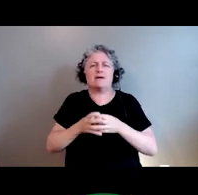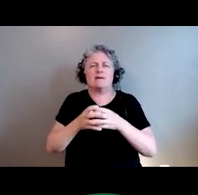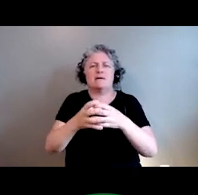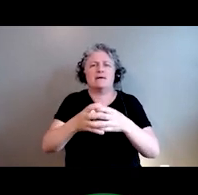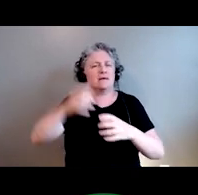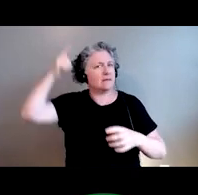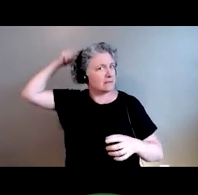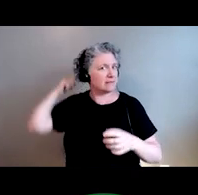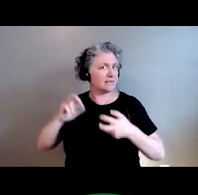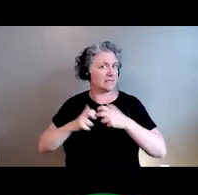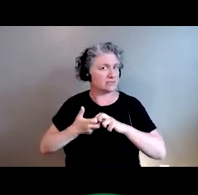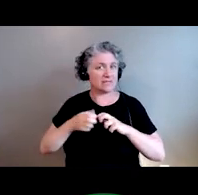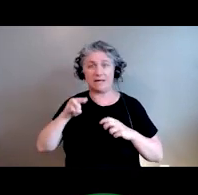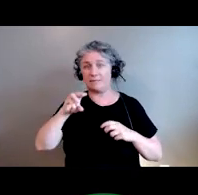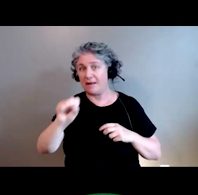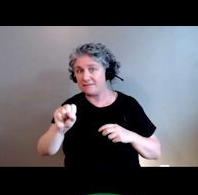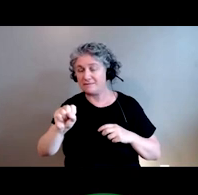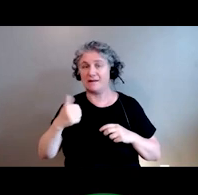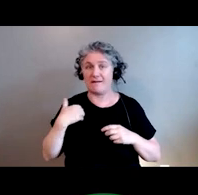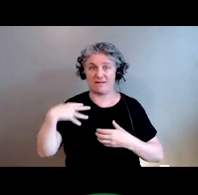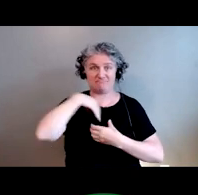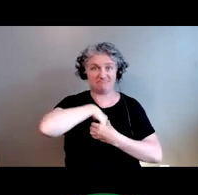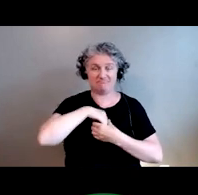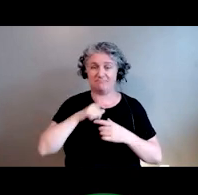In the top right we have a group of about 20 people that are standing and sitting on